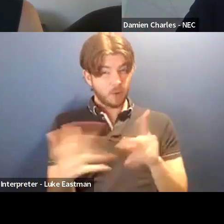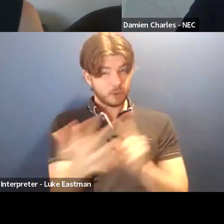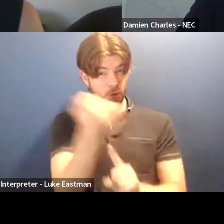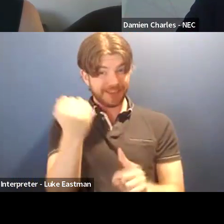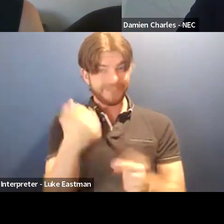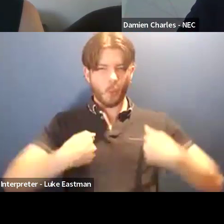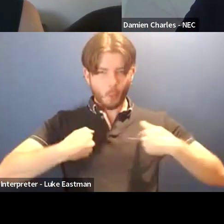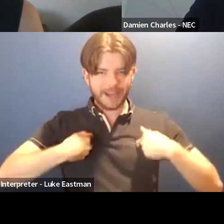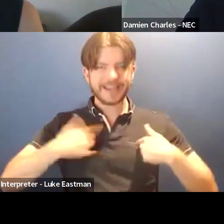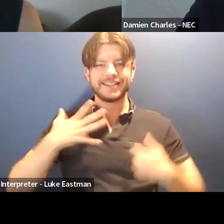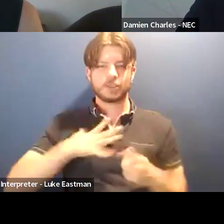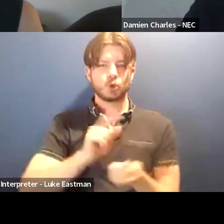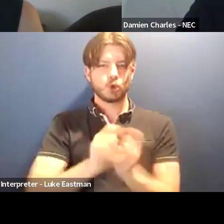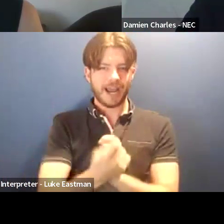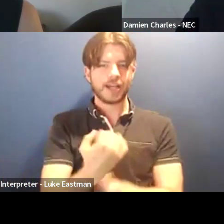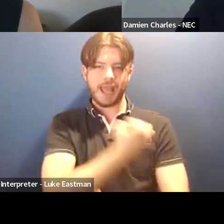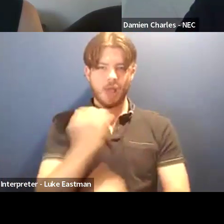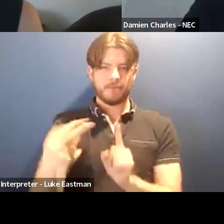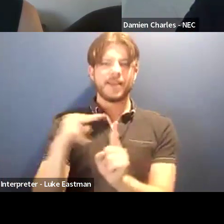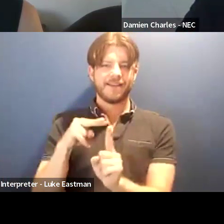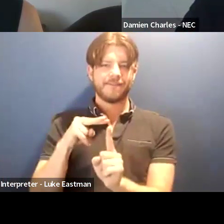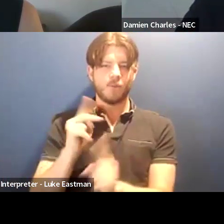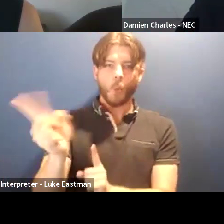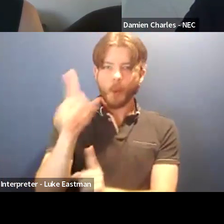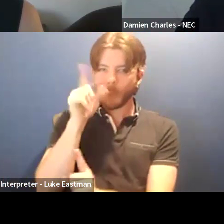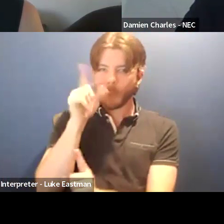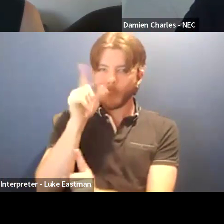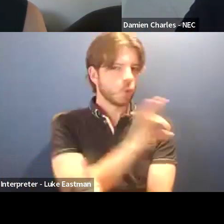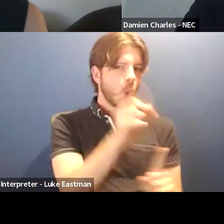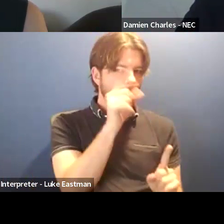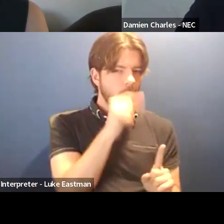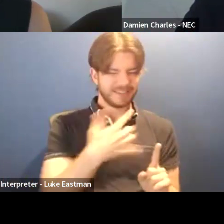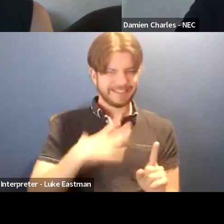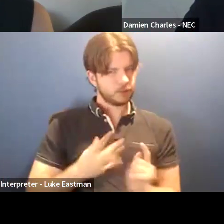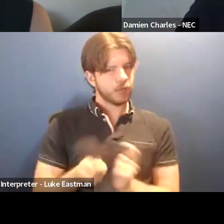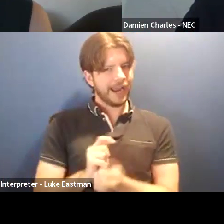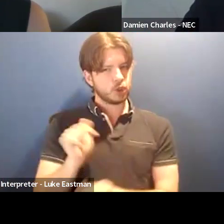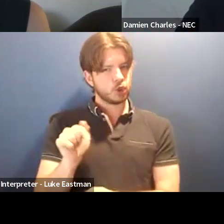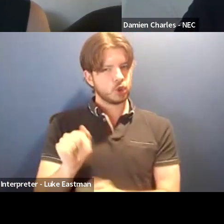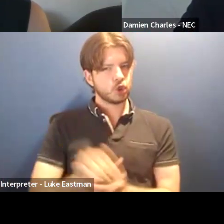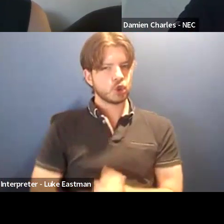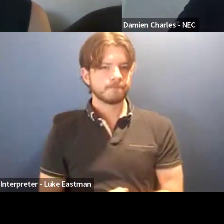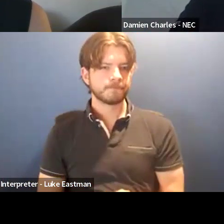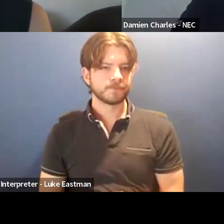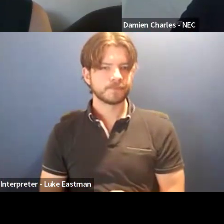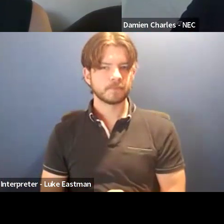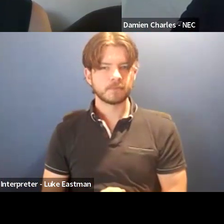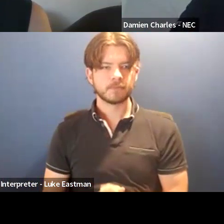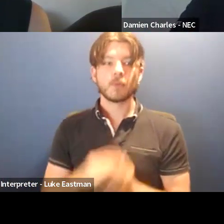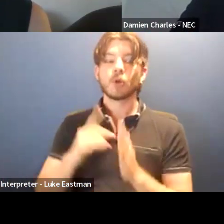what is possible thanks Damien, and Jenny I'm wondering at that sort of systems level